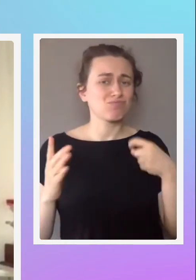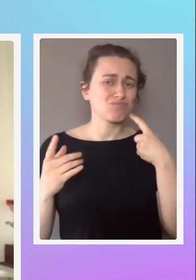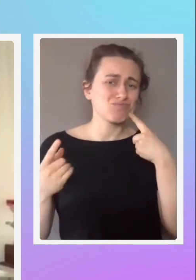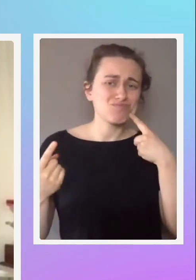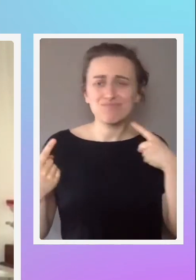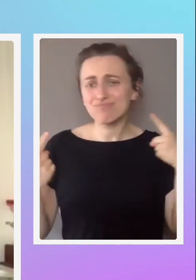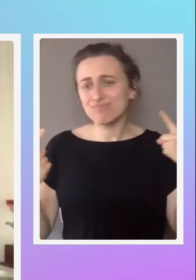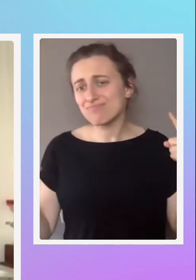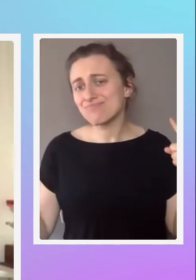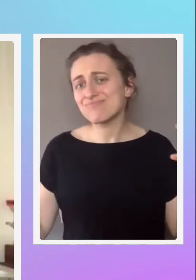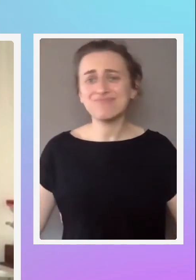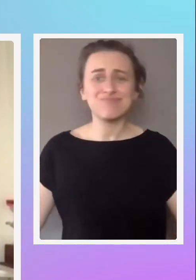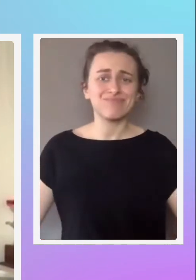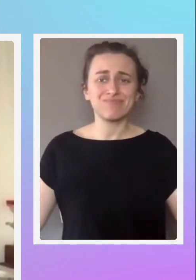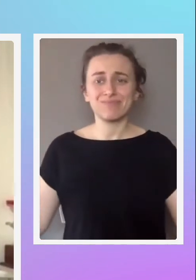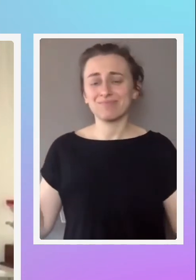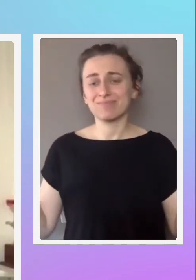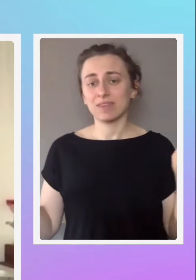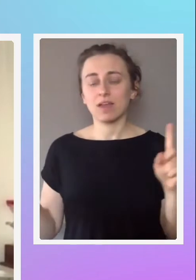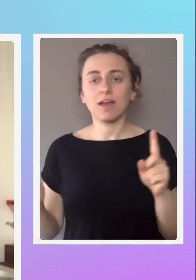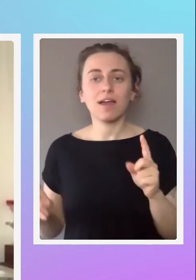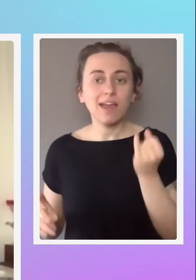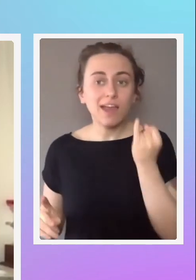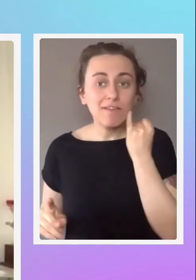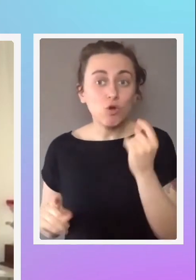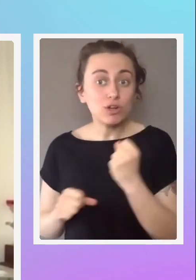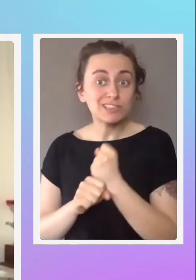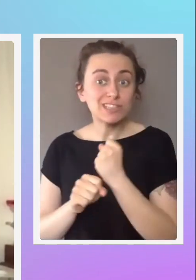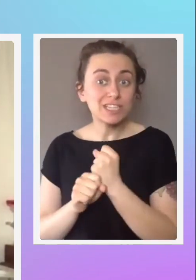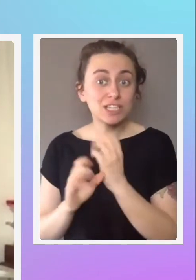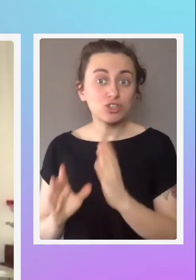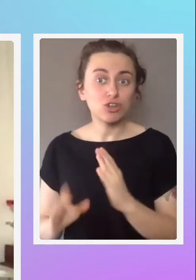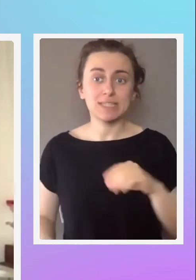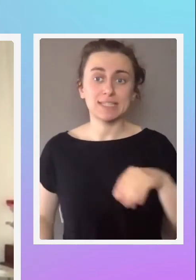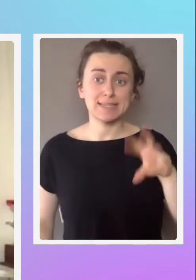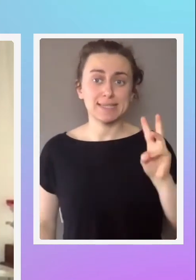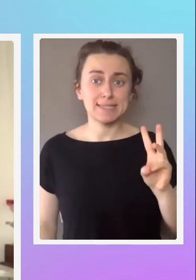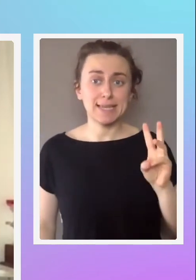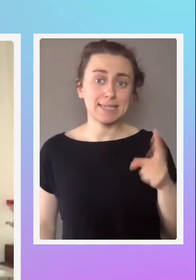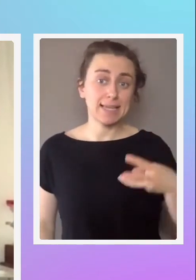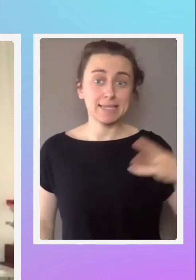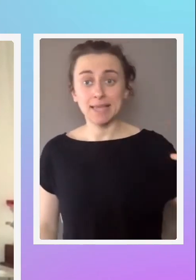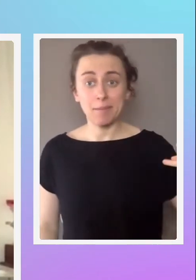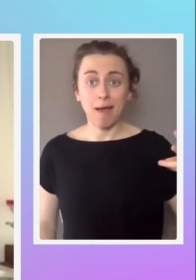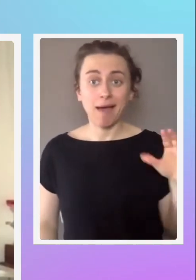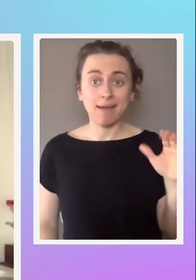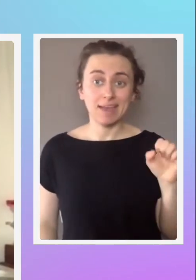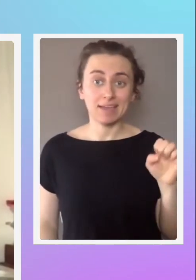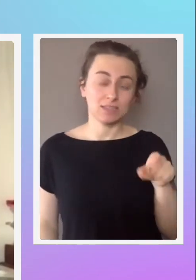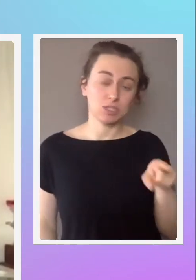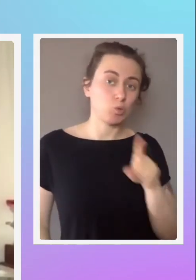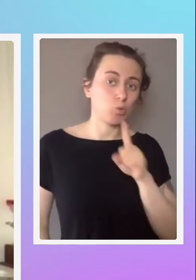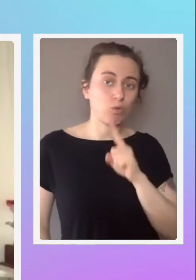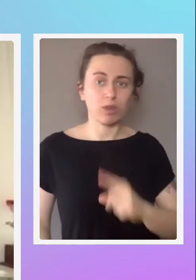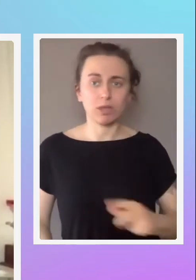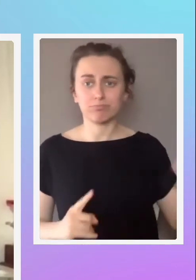I mean, for the statisticians in the crowd this is a Six Sigma case. She went up for the operation